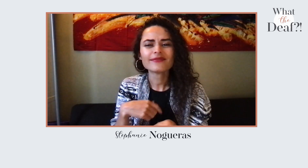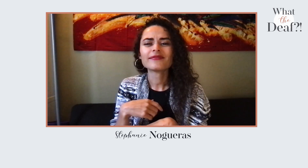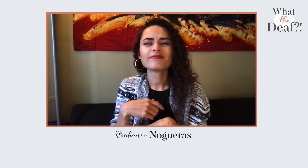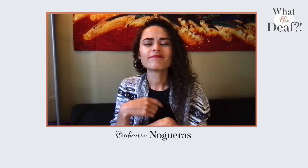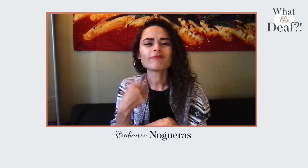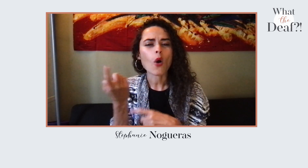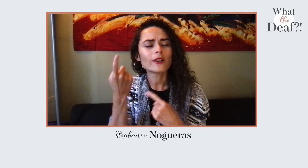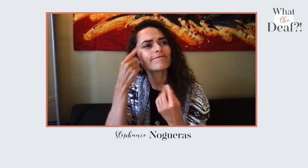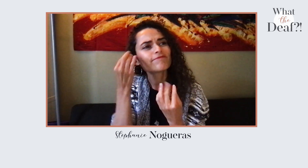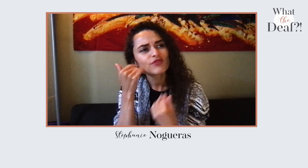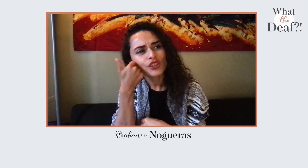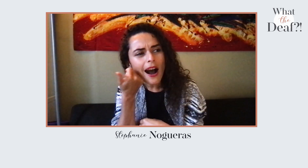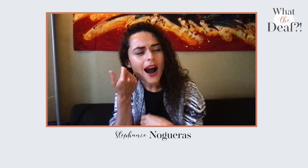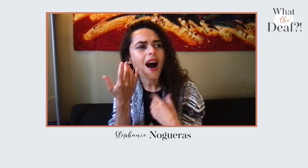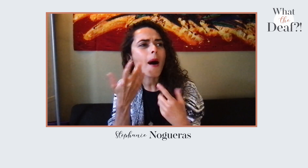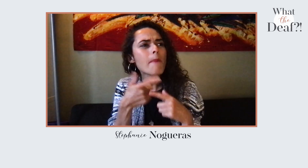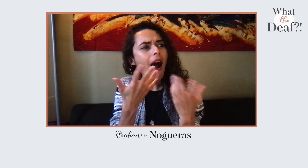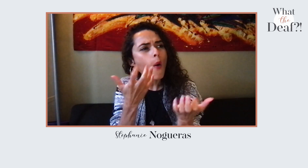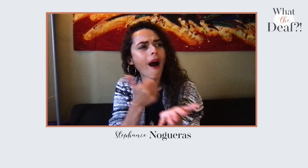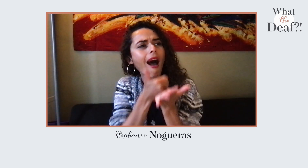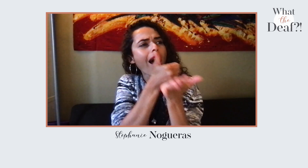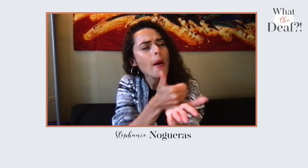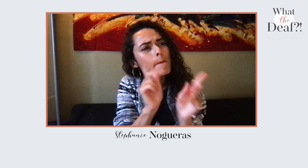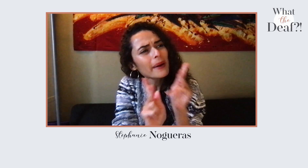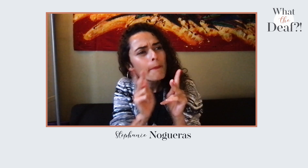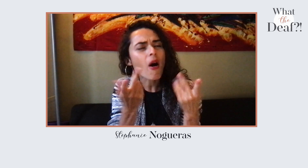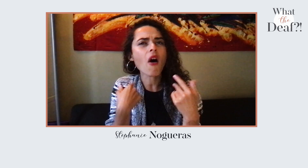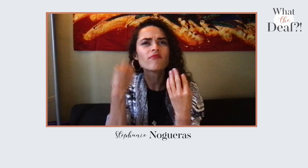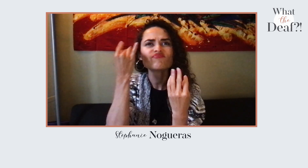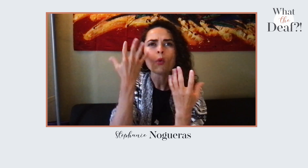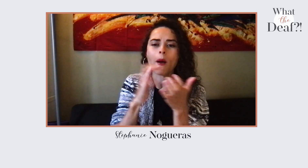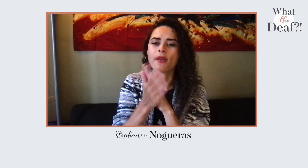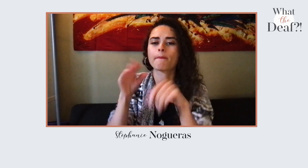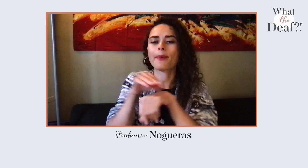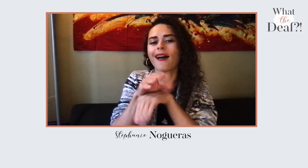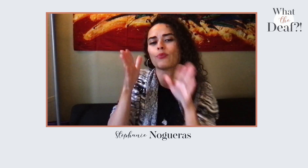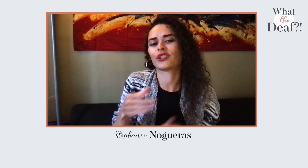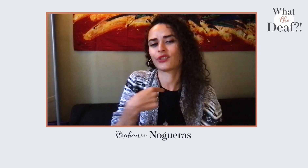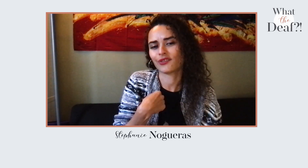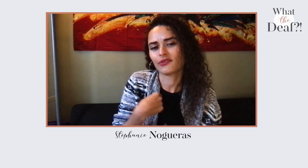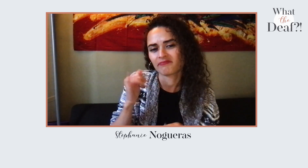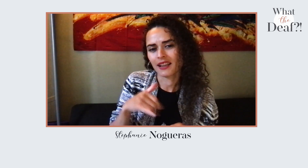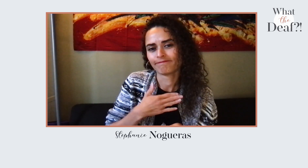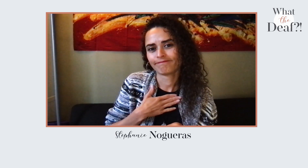I was shy, but even though I was shy, I wanted to help people, and I thought that the best route